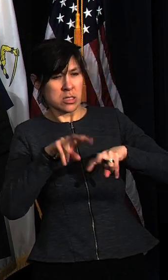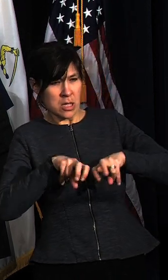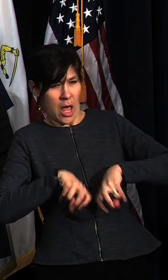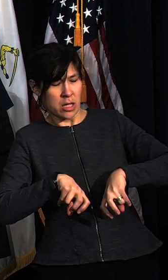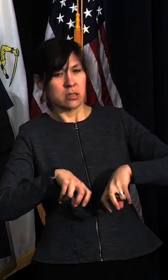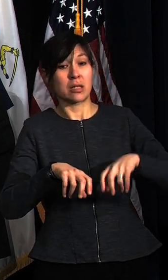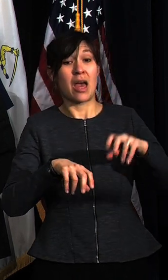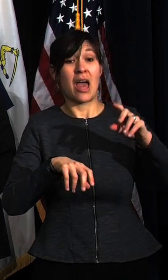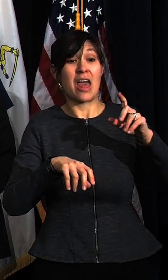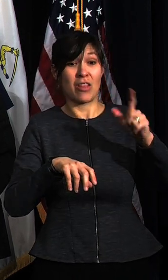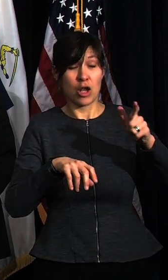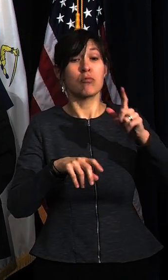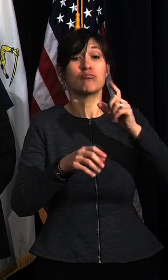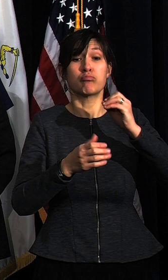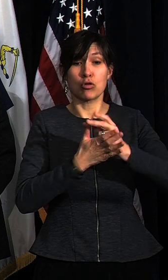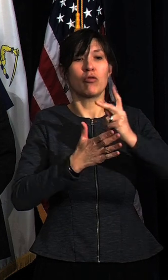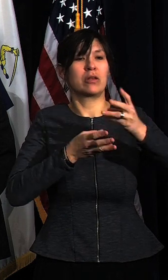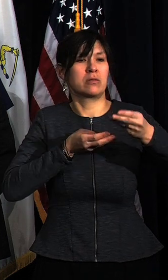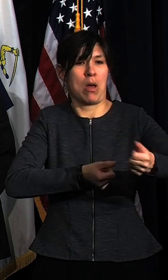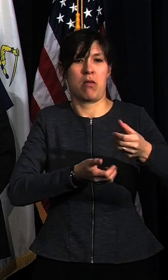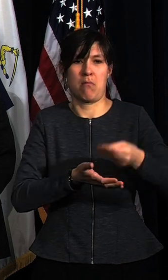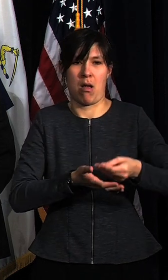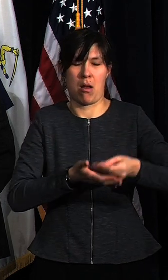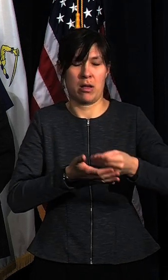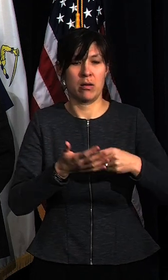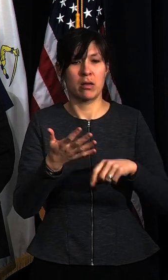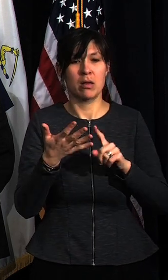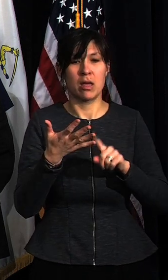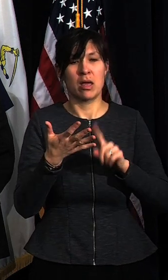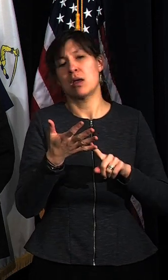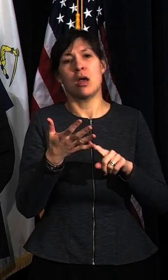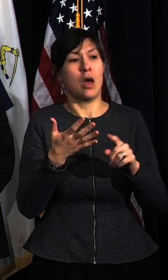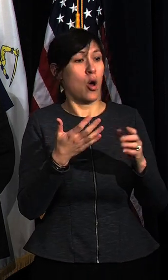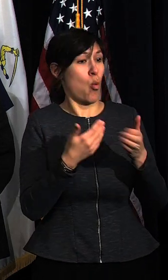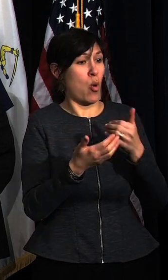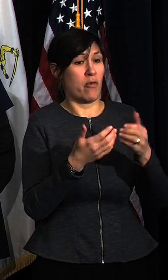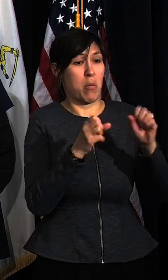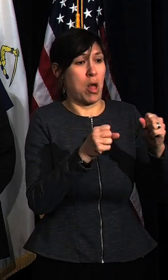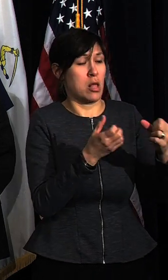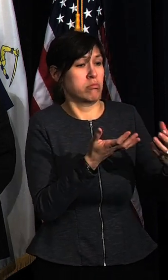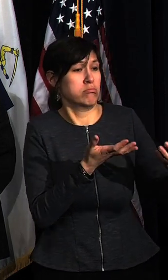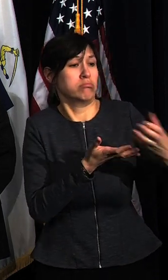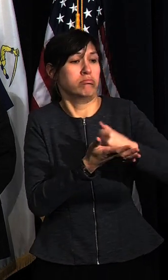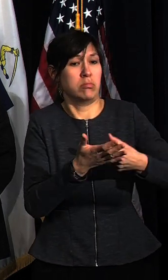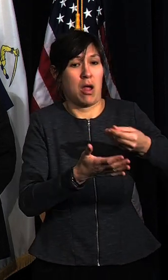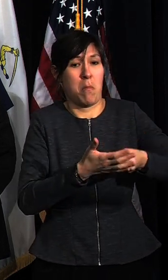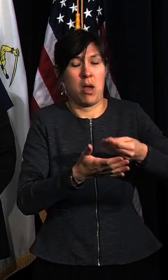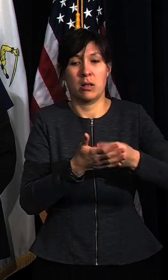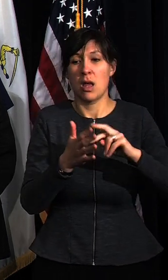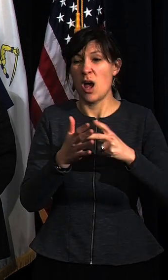Fifth, maximize available own-source revenues, reduce fare evasion, increase advertising